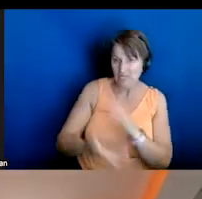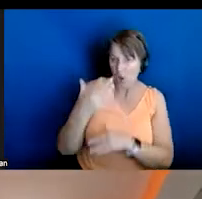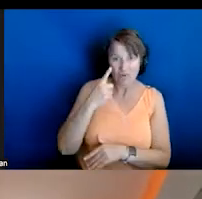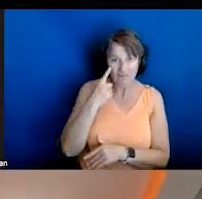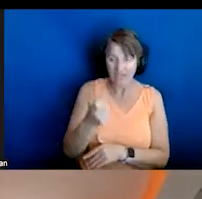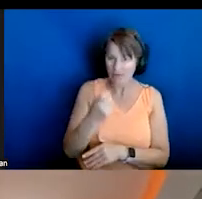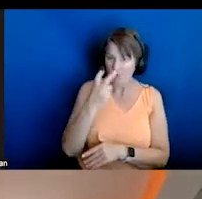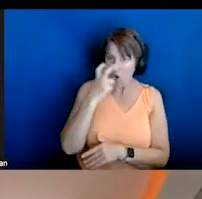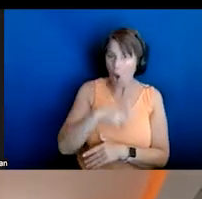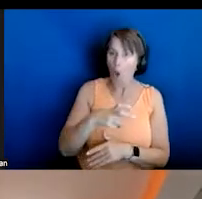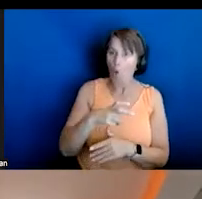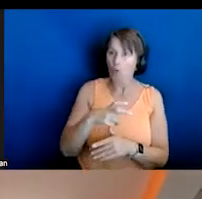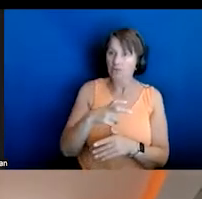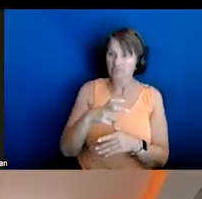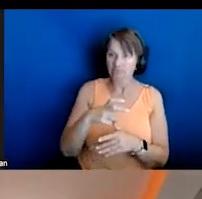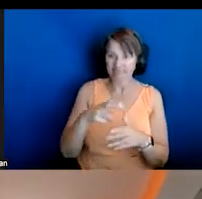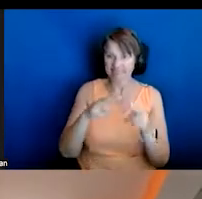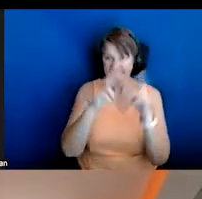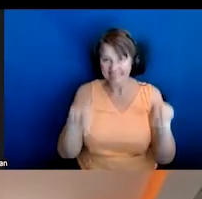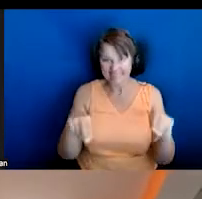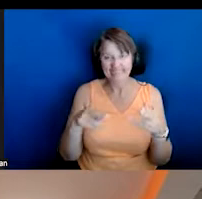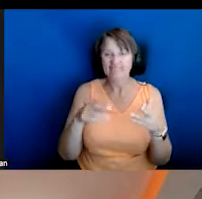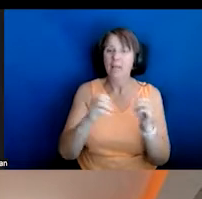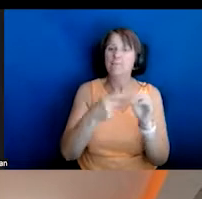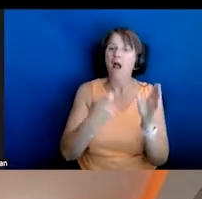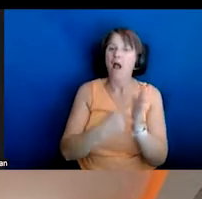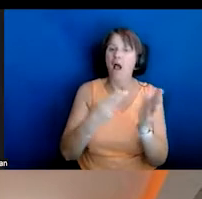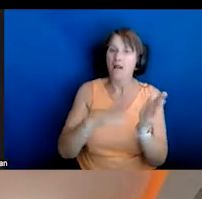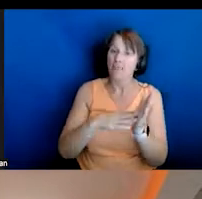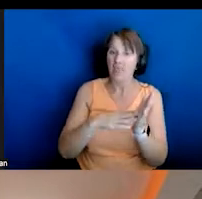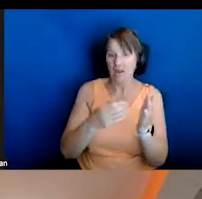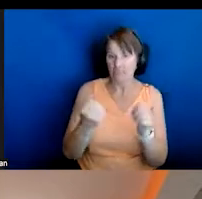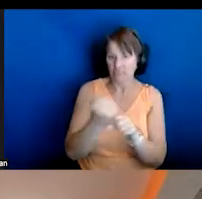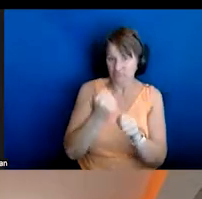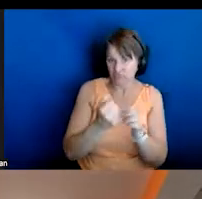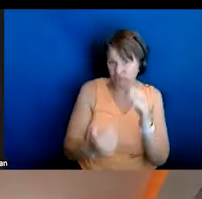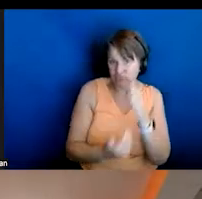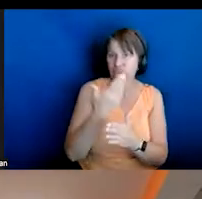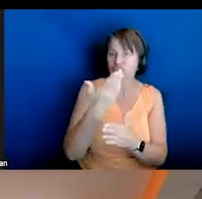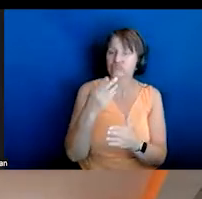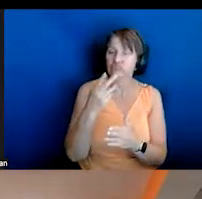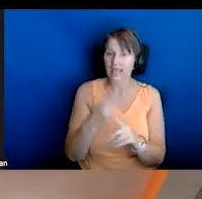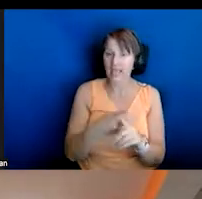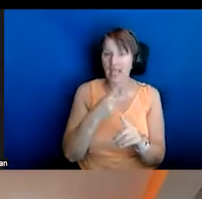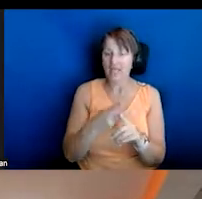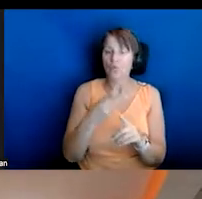brought back into the into production here. With this suite of tools, we had the canoe oven,